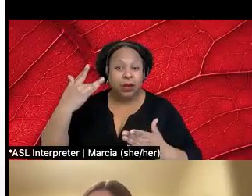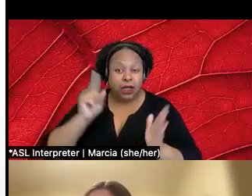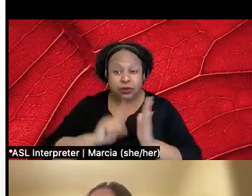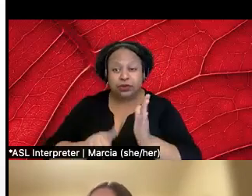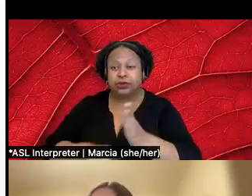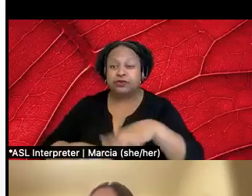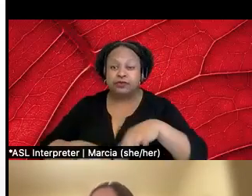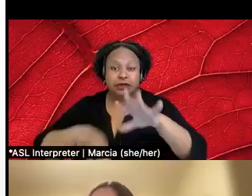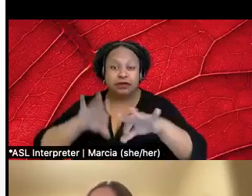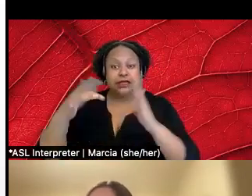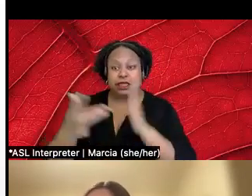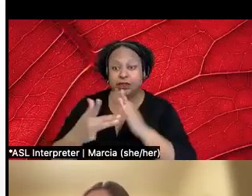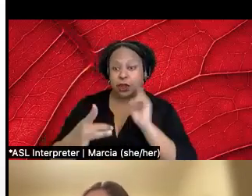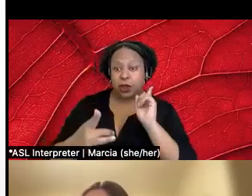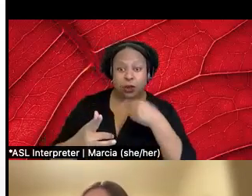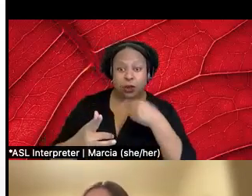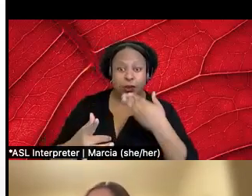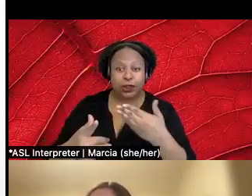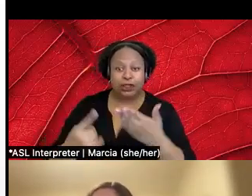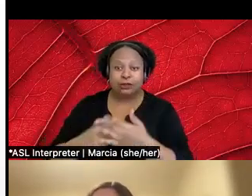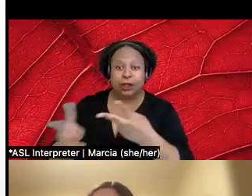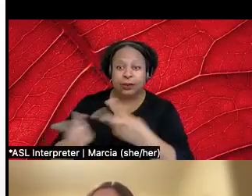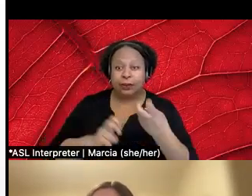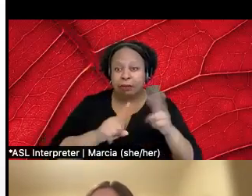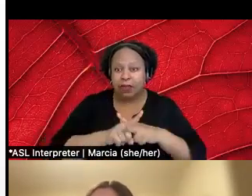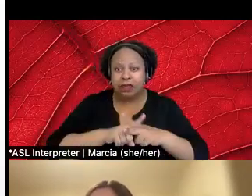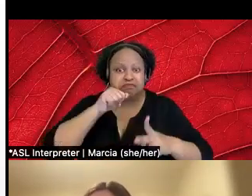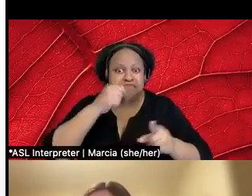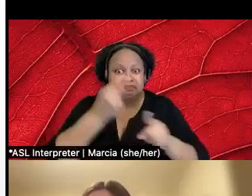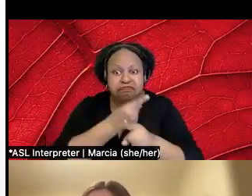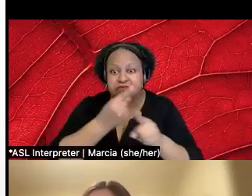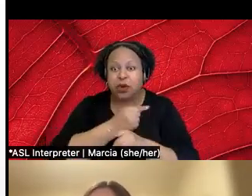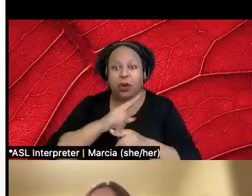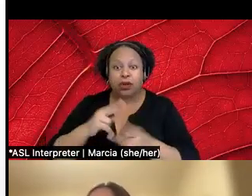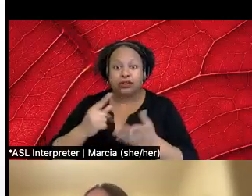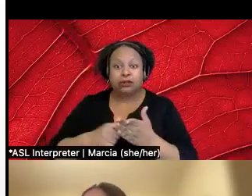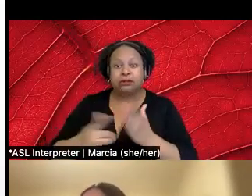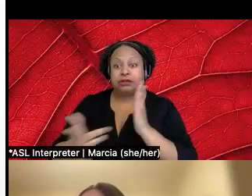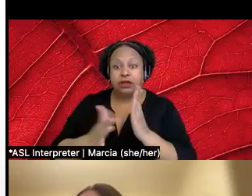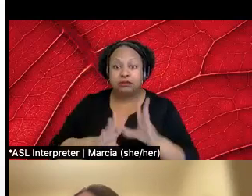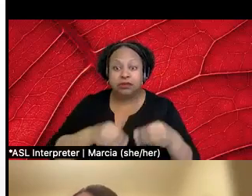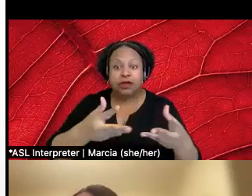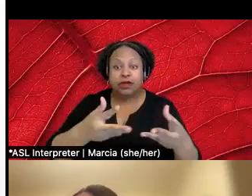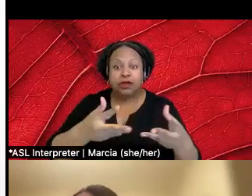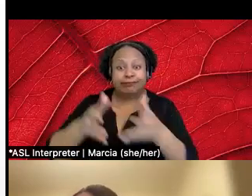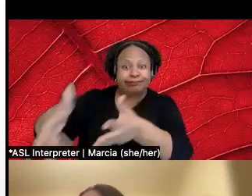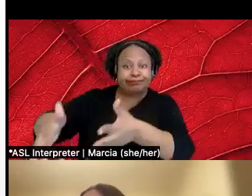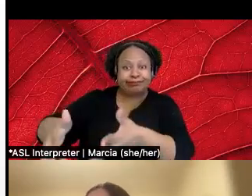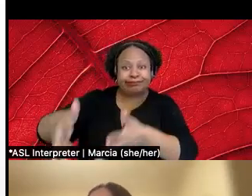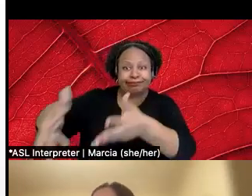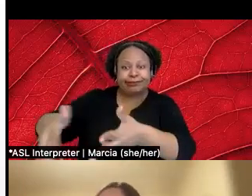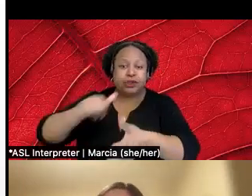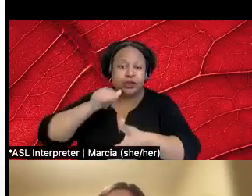it can be used inappropriately or even go unused entirely when can factors such as personal